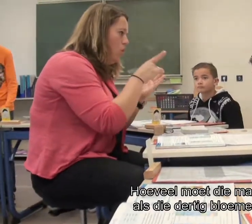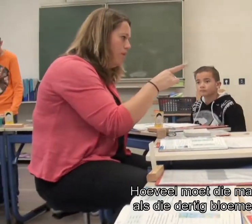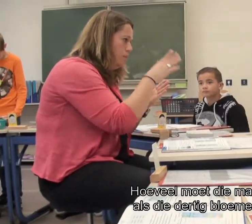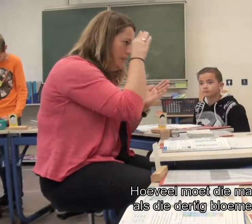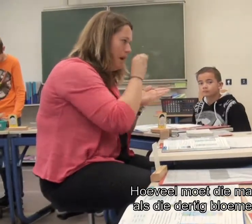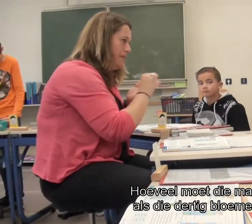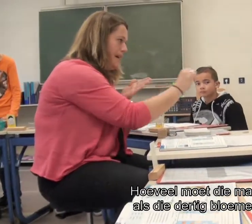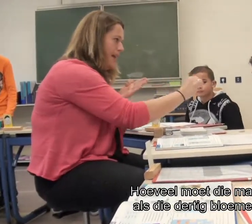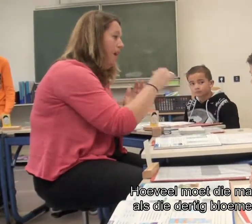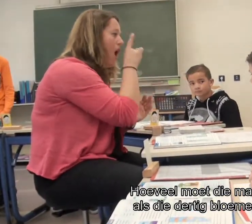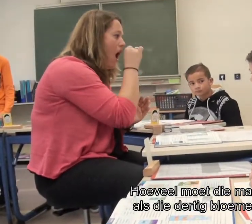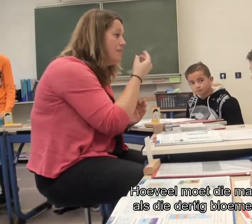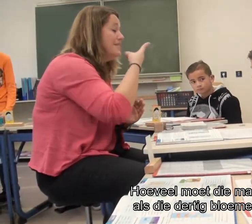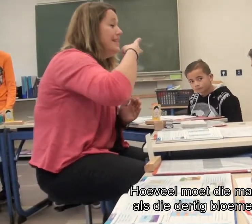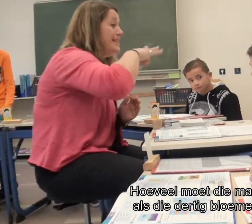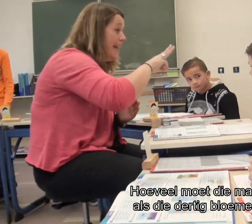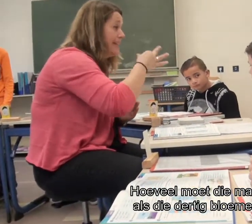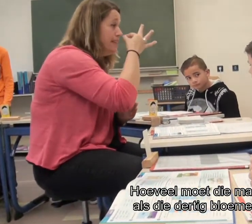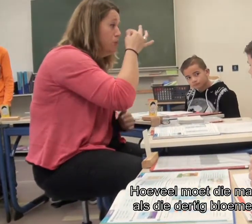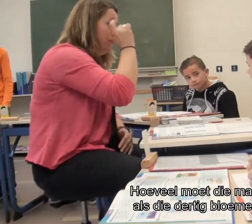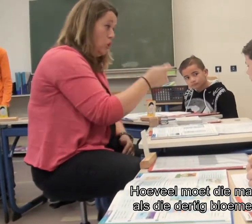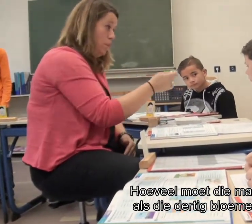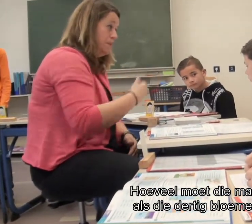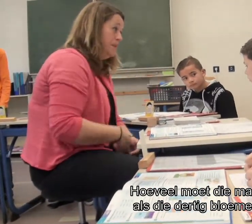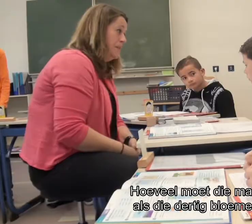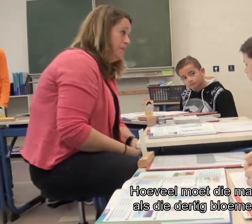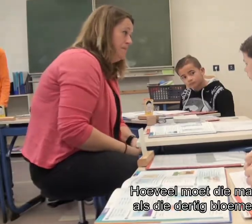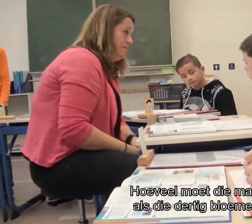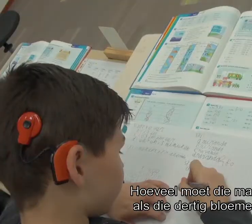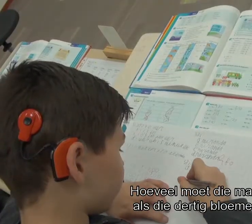How much does the man need to pay when he buys 30 flowers?